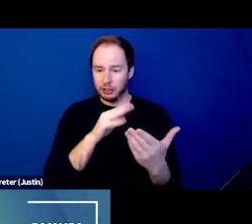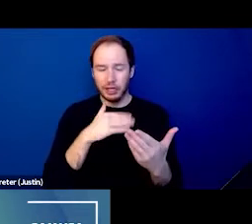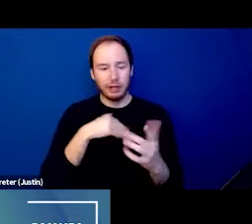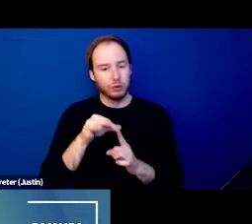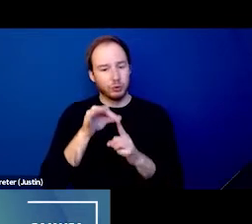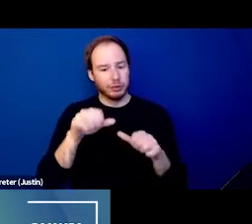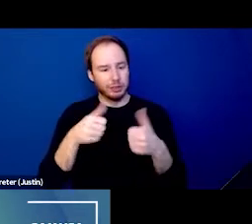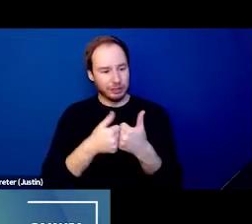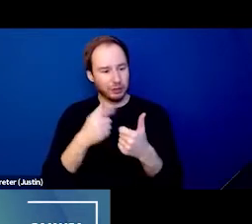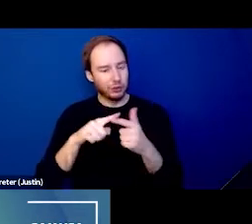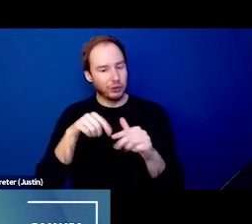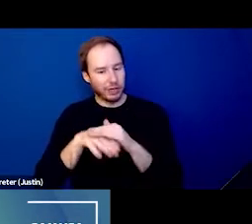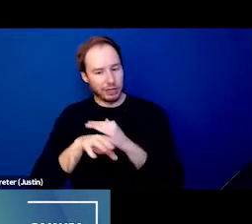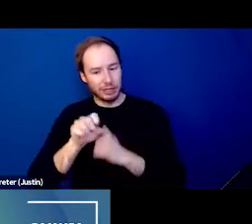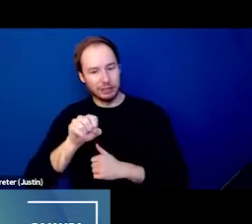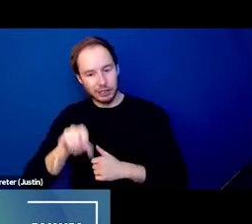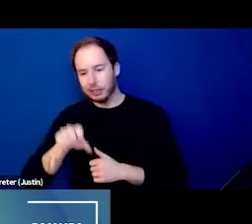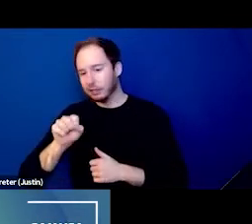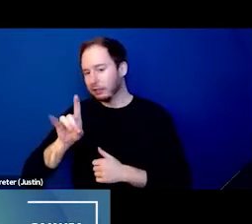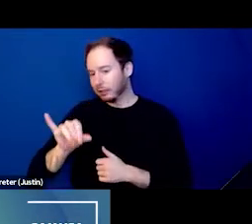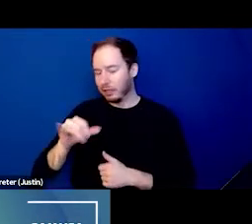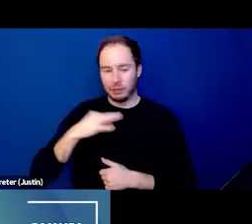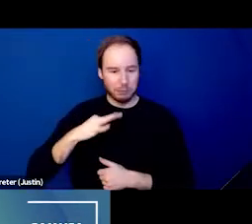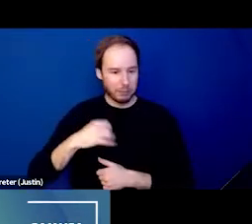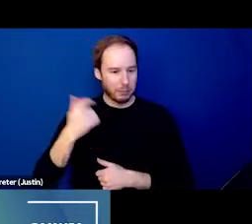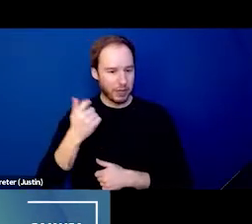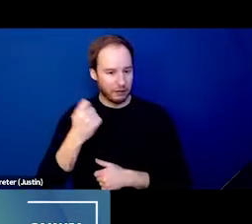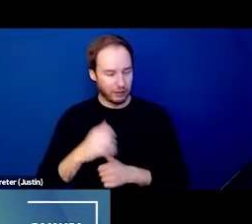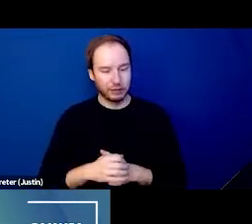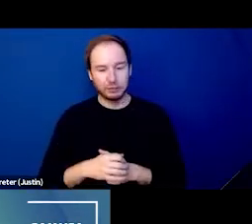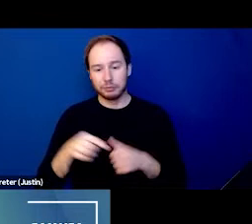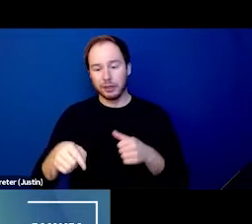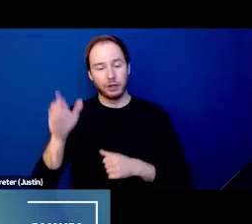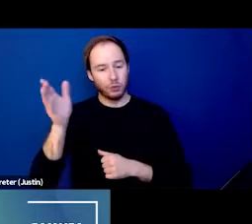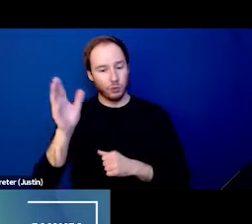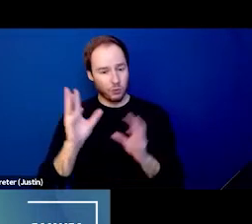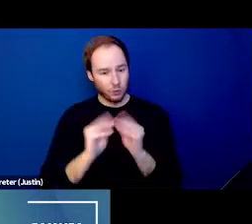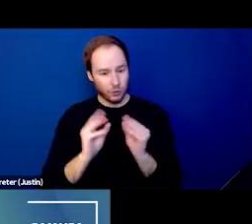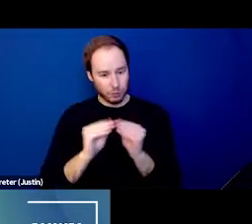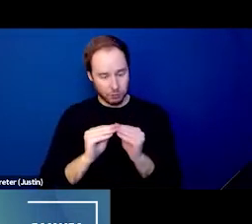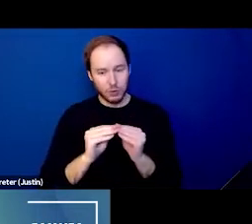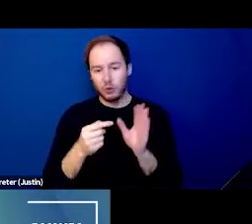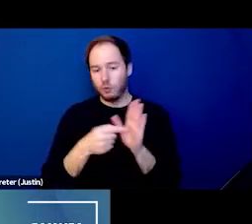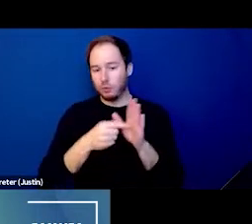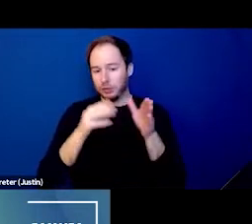in accessing SSI, SSDI benefits. In this webinar representatives from both the systems